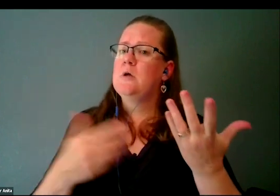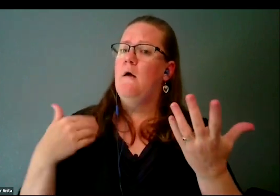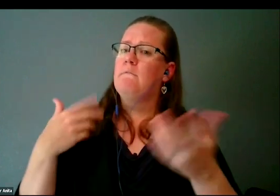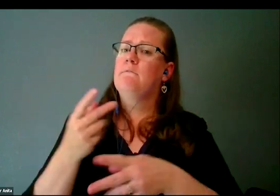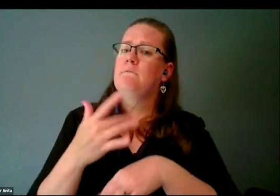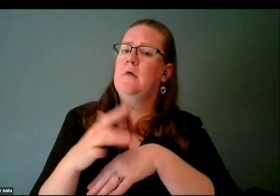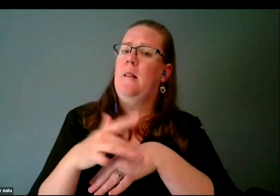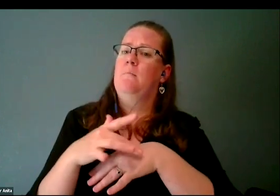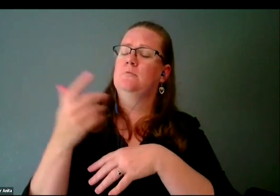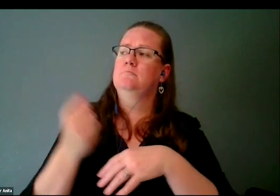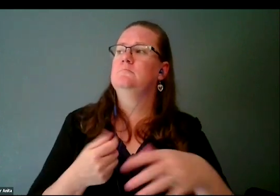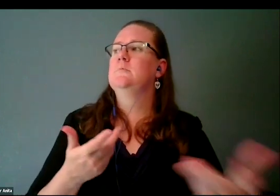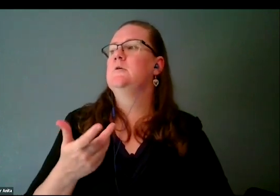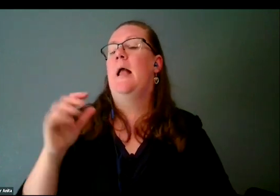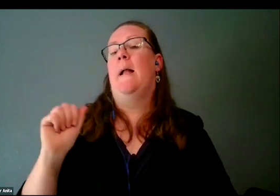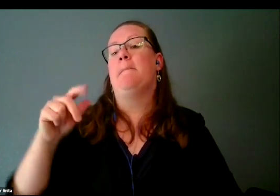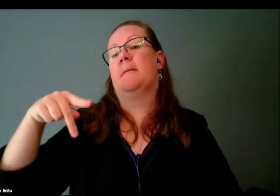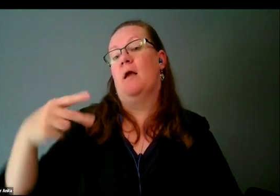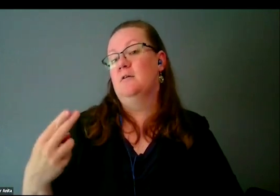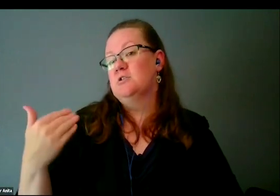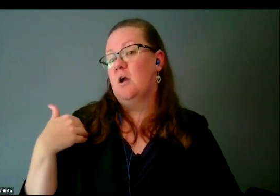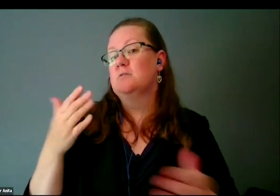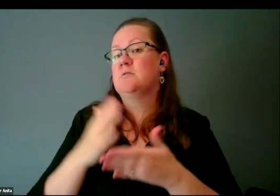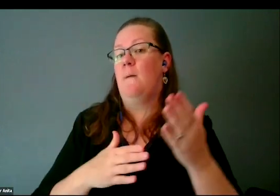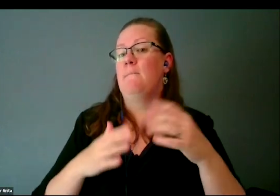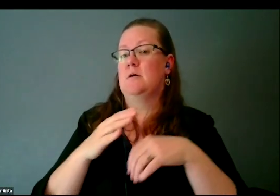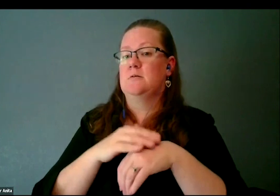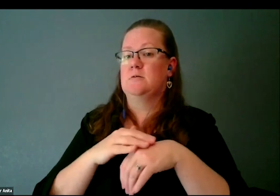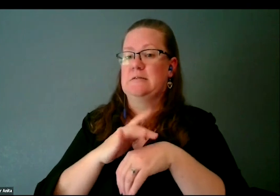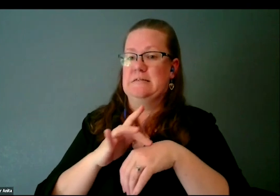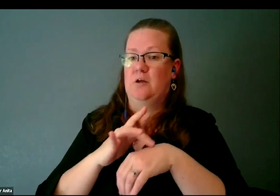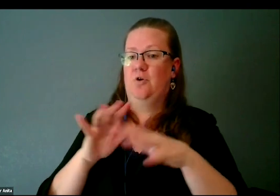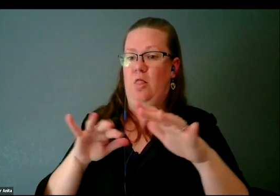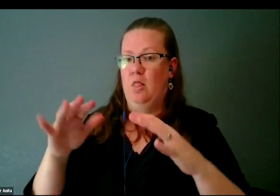APH has some tactile-- has their tactile graphics image library for raised line drawings.